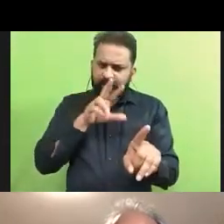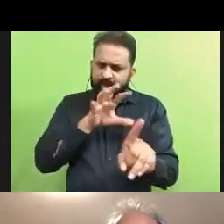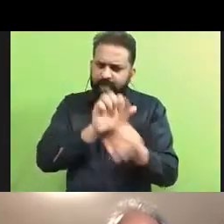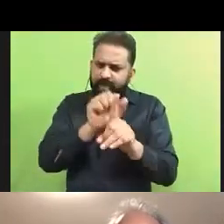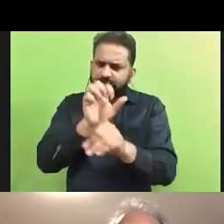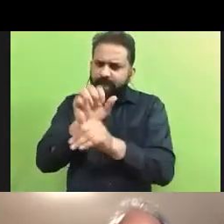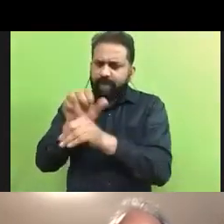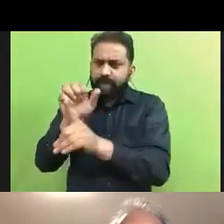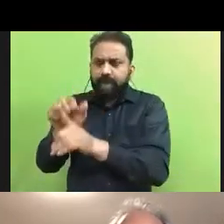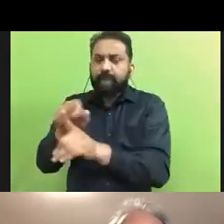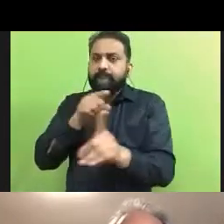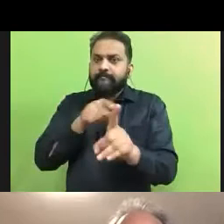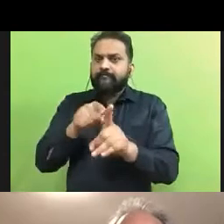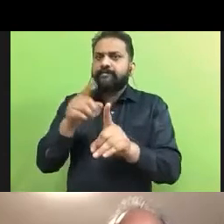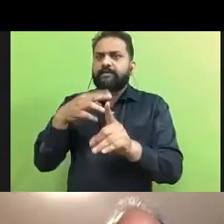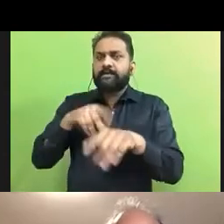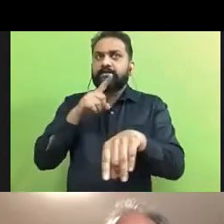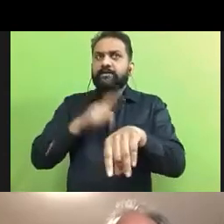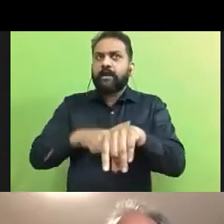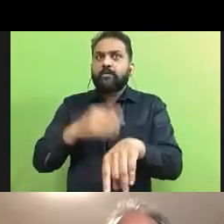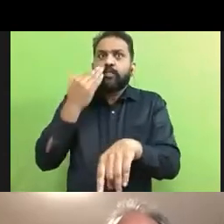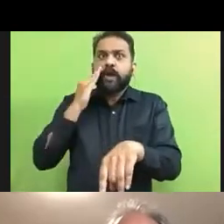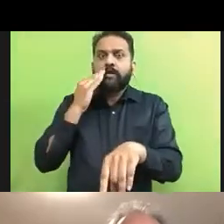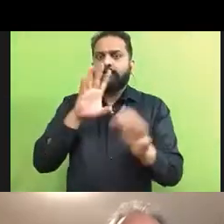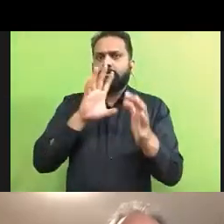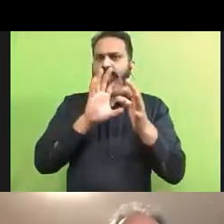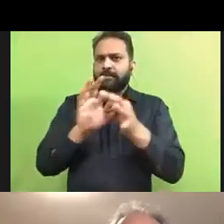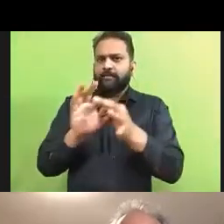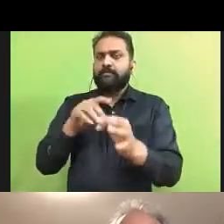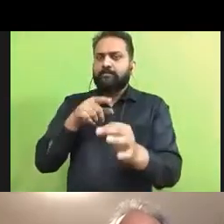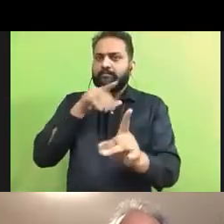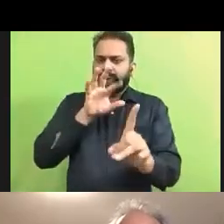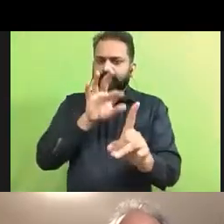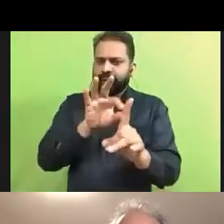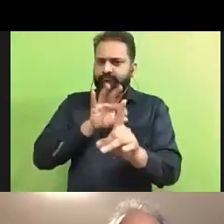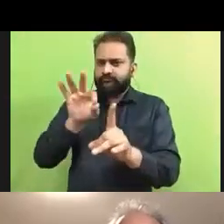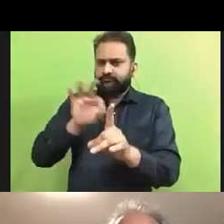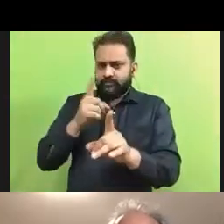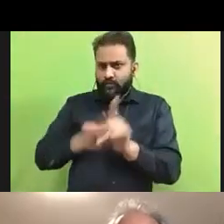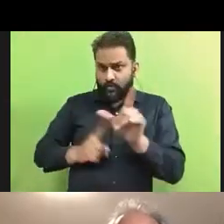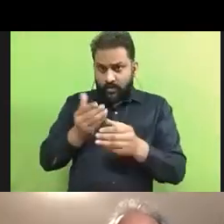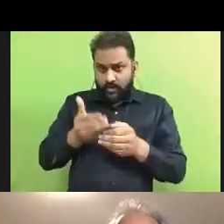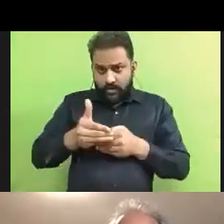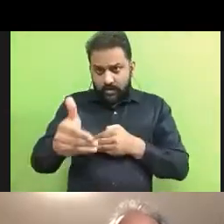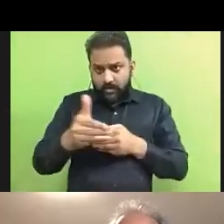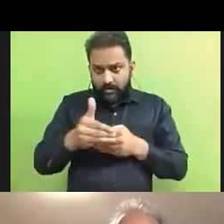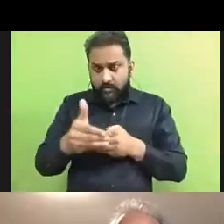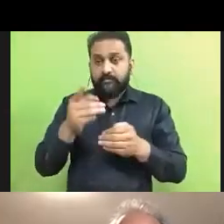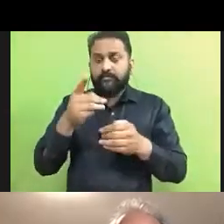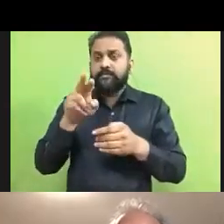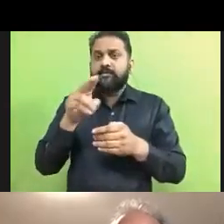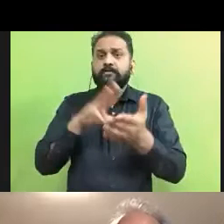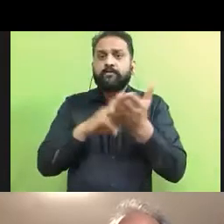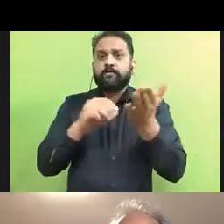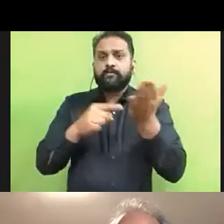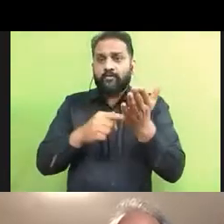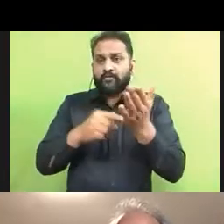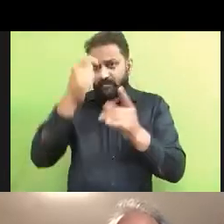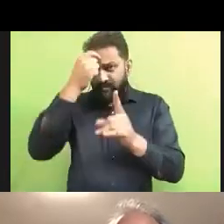are related to time so pick it up this year in the moot problem you have those things quite written